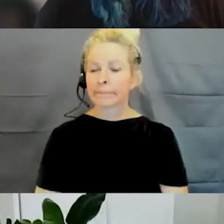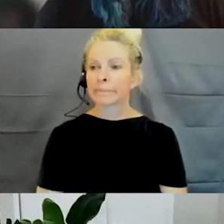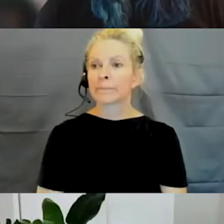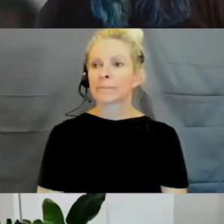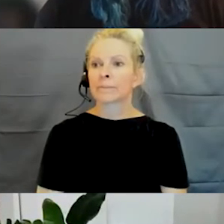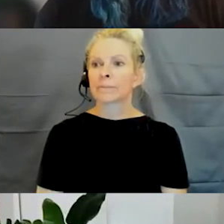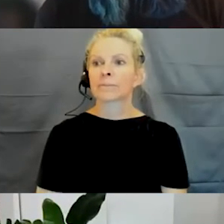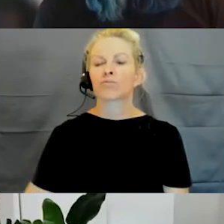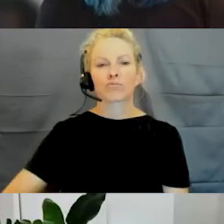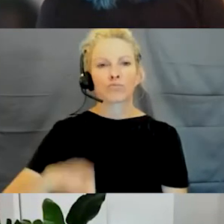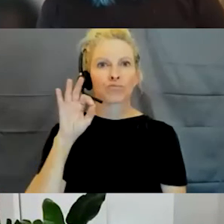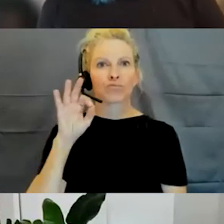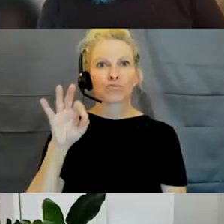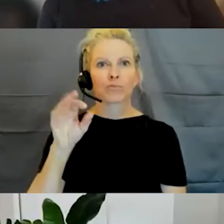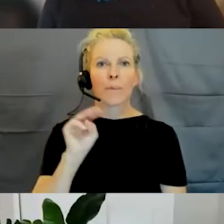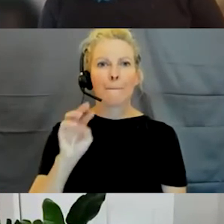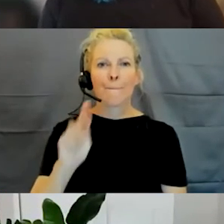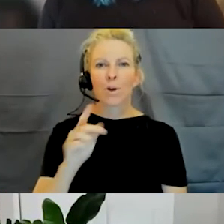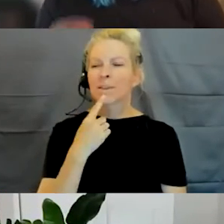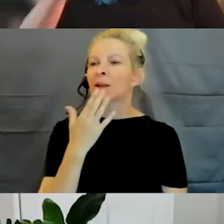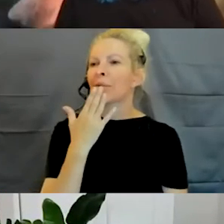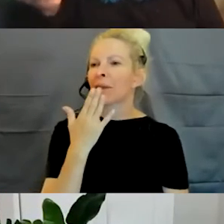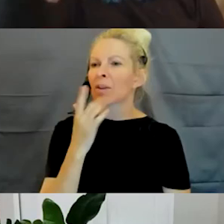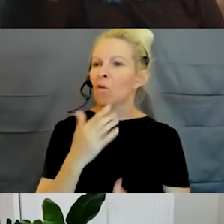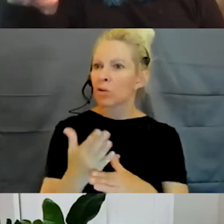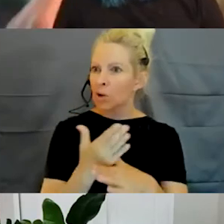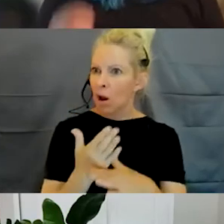Mark: Perfect. Thank you for sharing all of the great information, Christina, and yes,